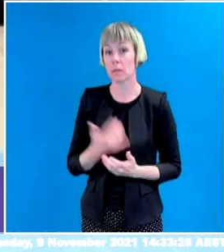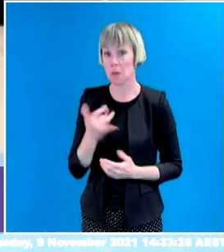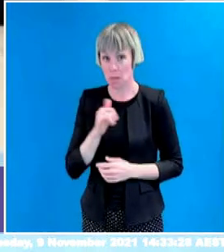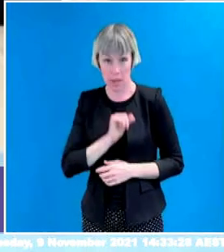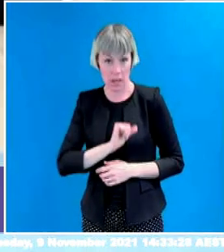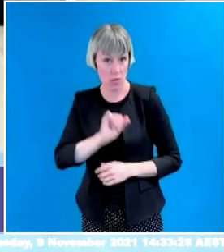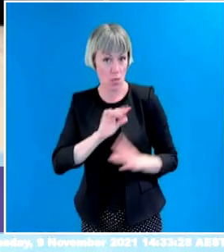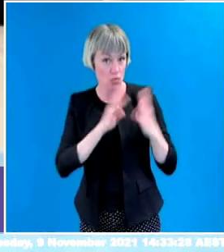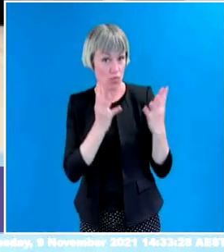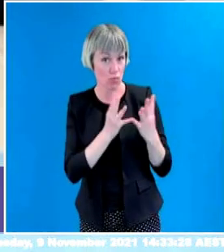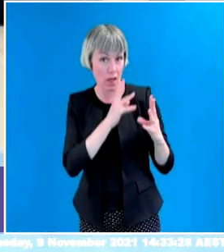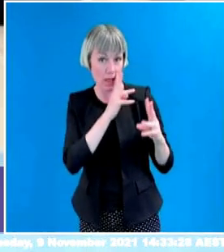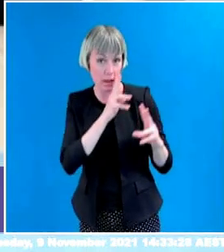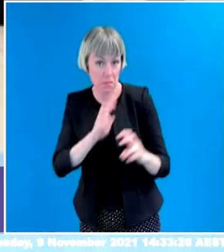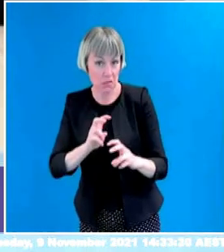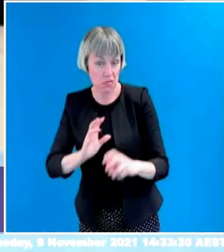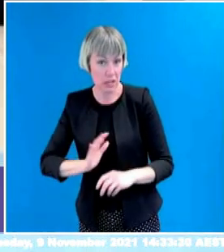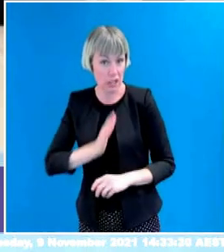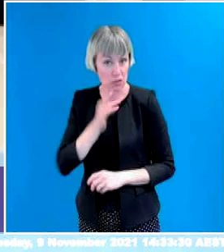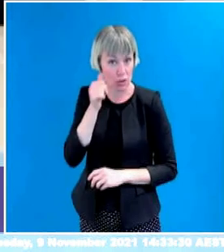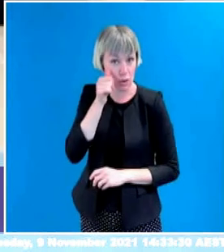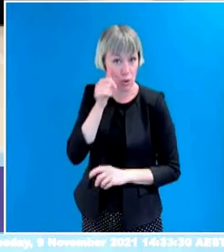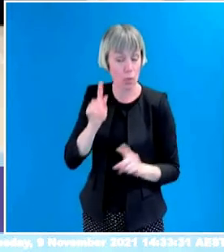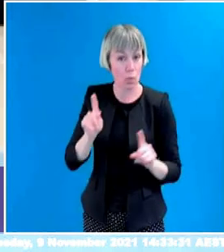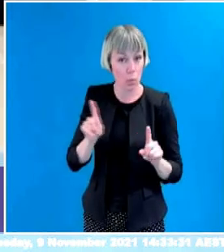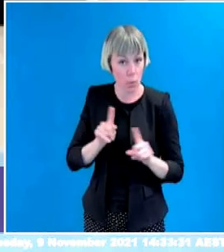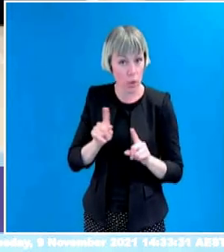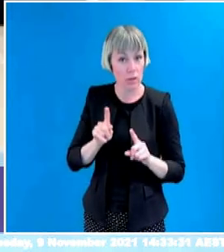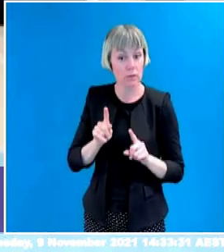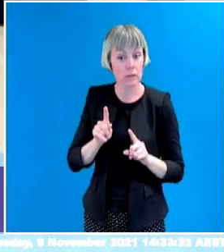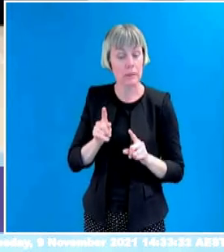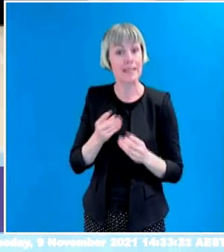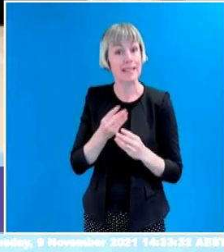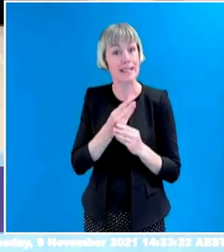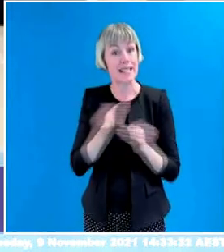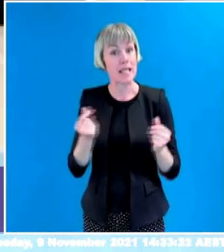of those suggestions were made also by the disability community in relation to